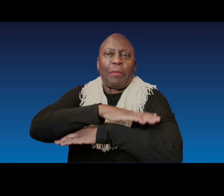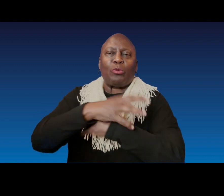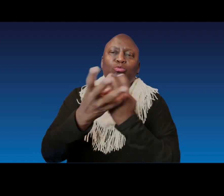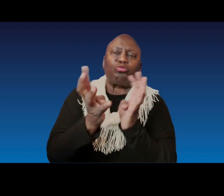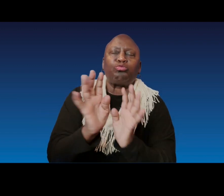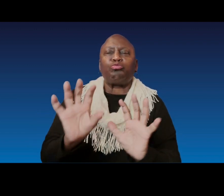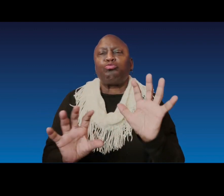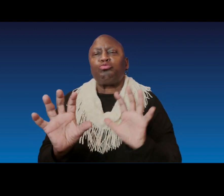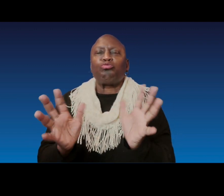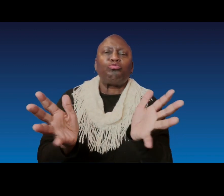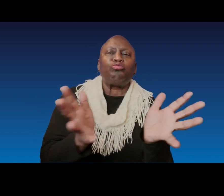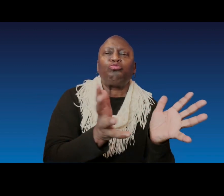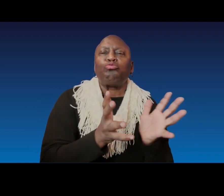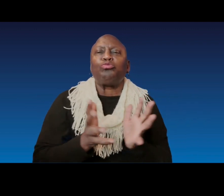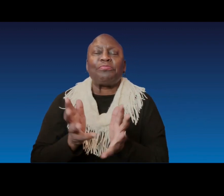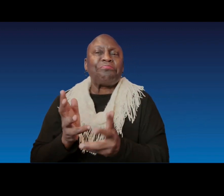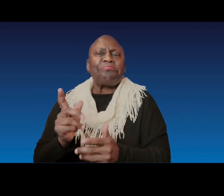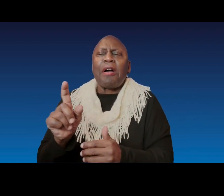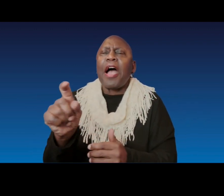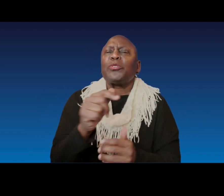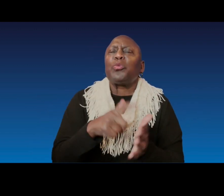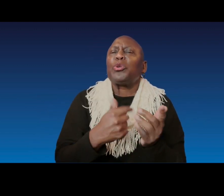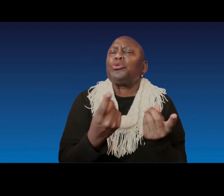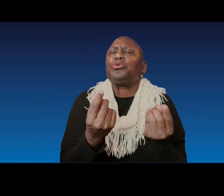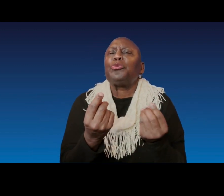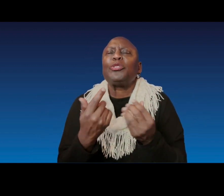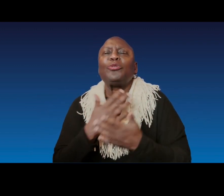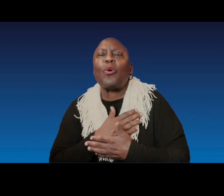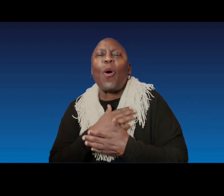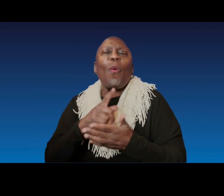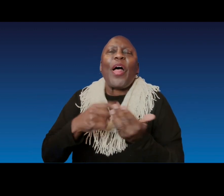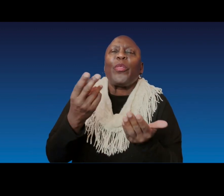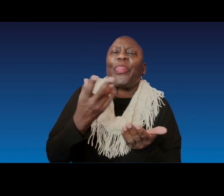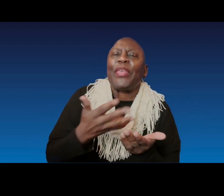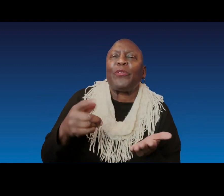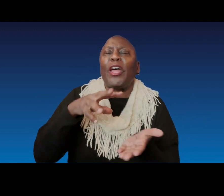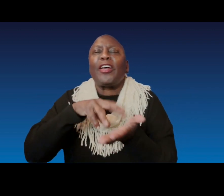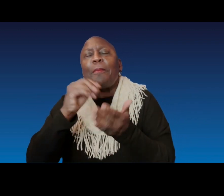One day he went to school and came home. As we chatted at the dinner table,